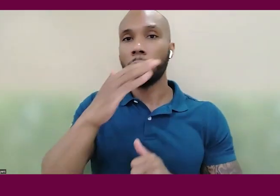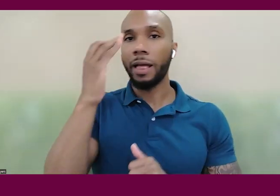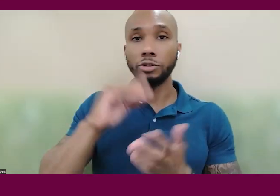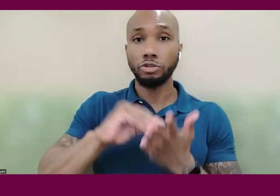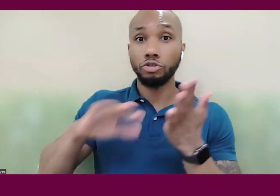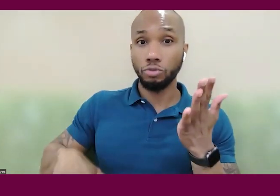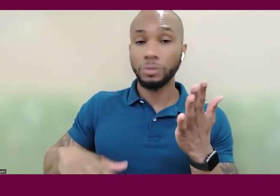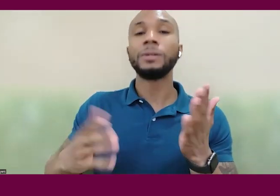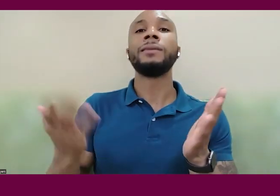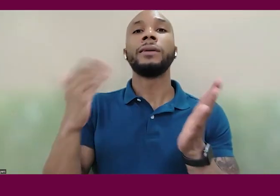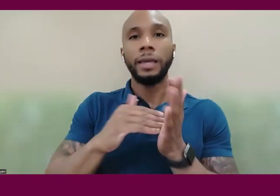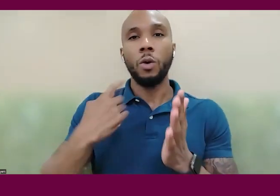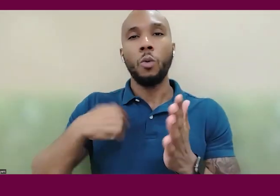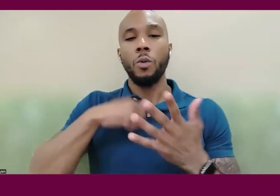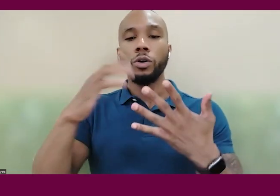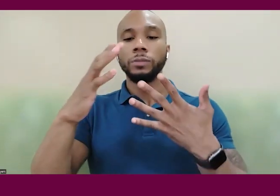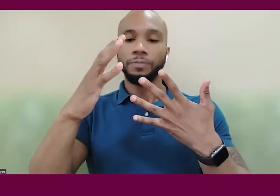At that point, again, we were sophomores.